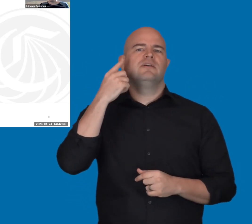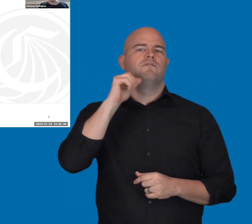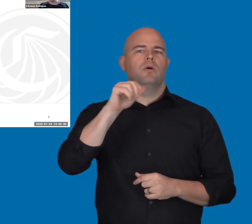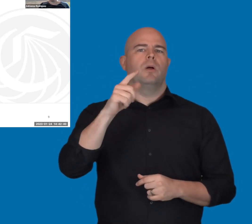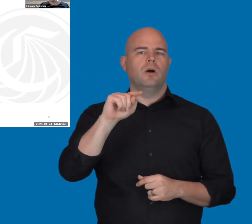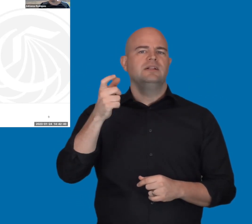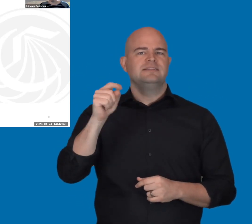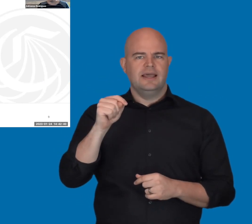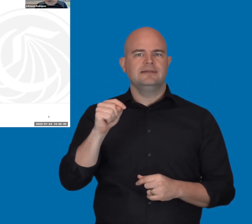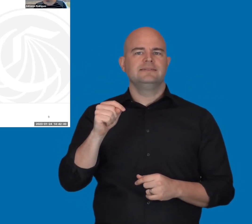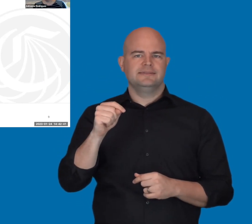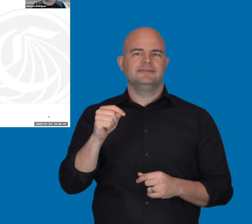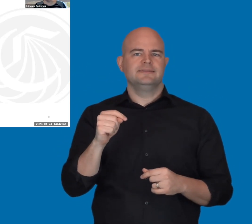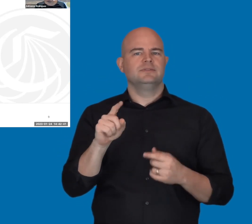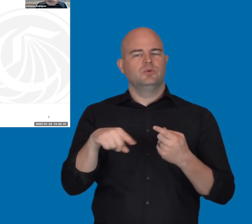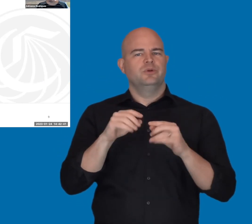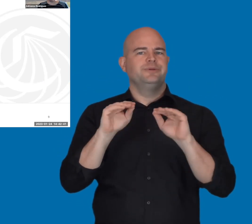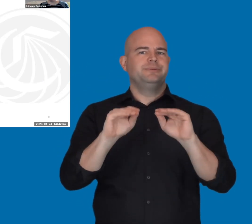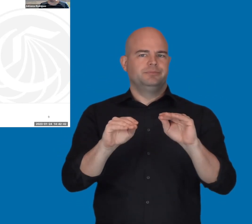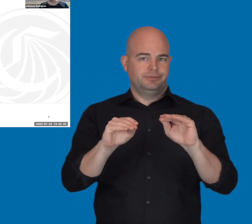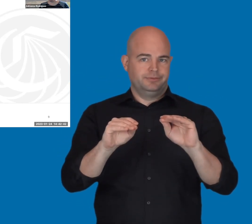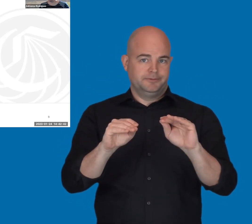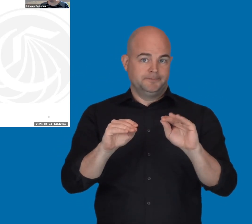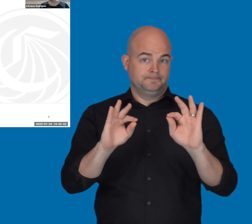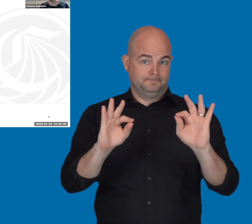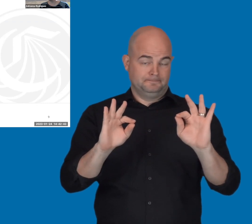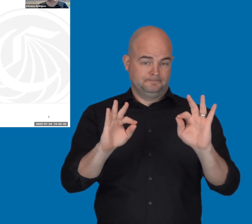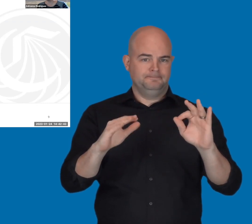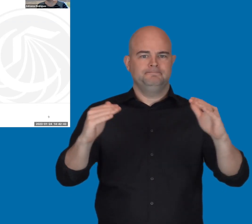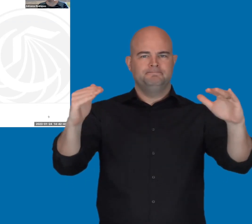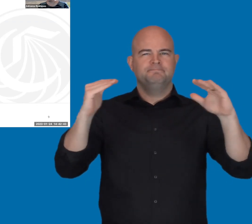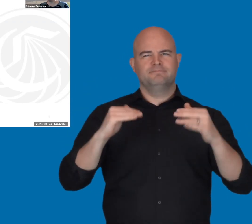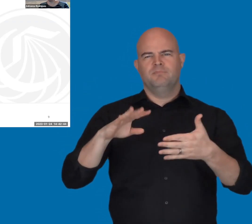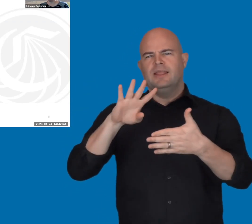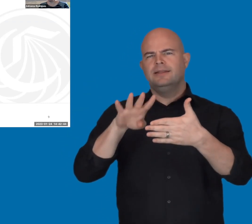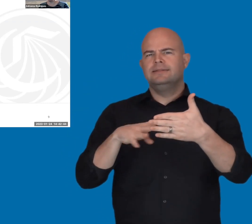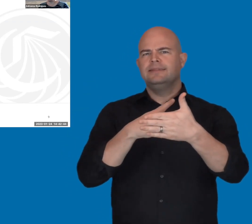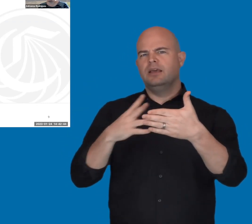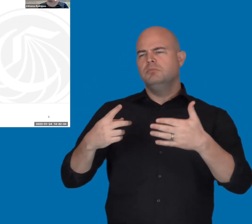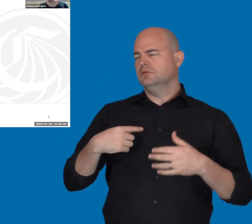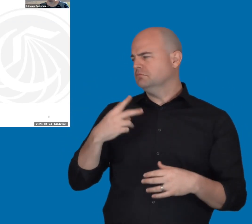OK, Tables. So -- and I see tables pretty commonly used in Canvas.